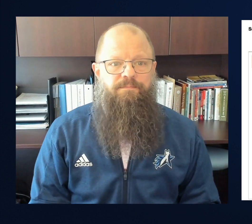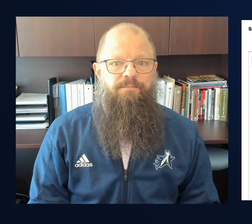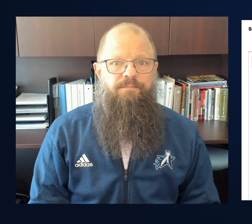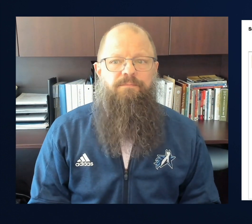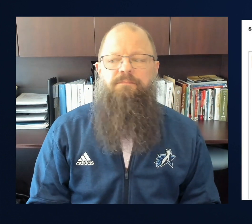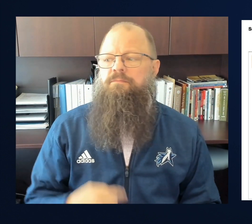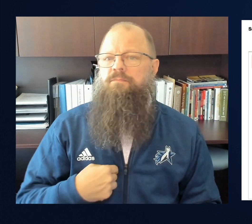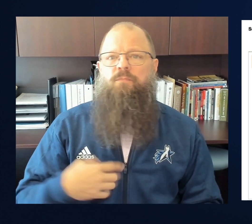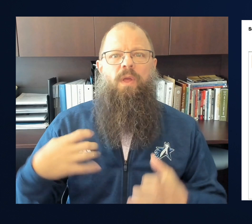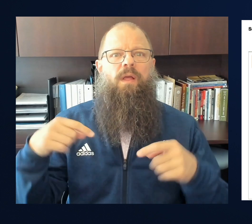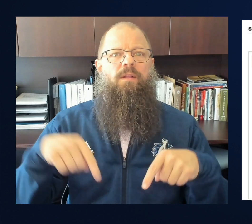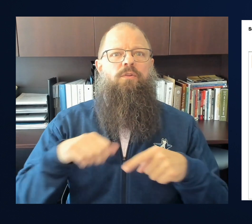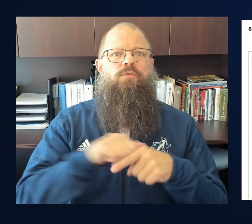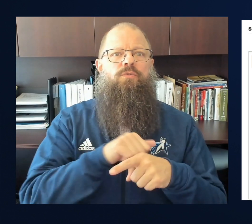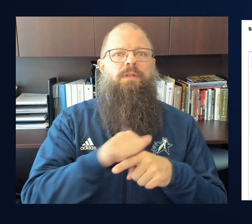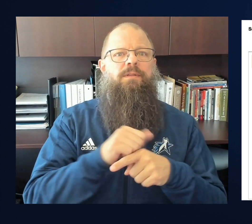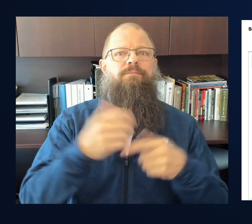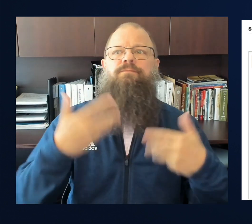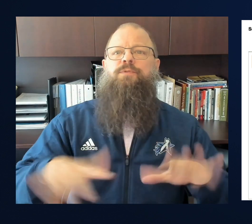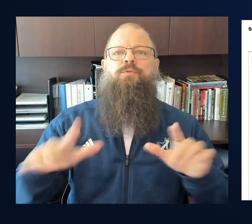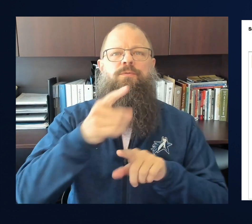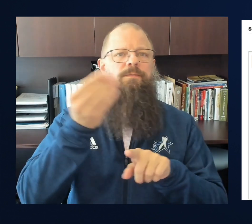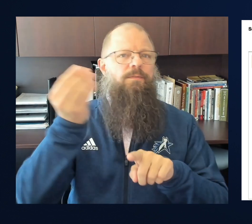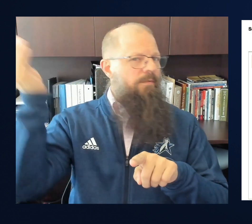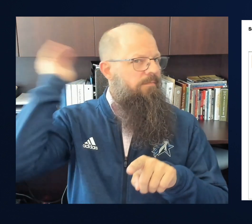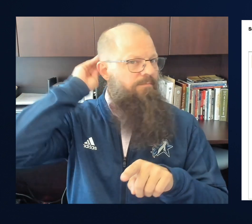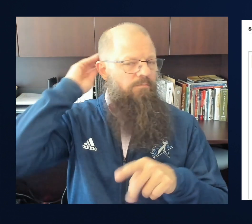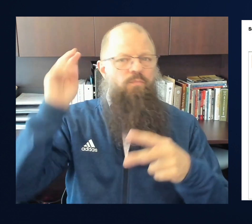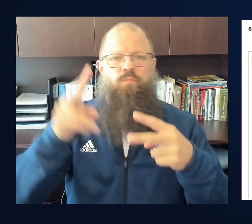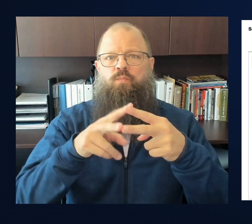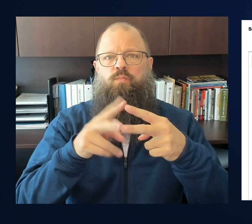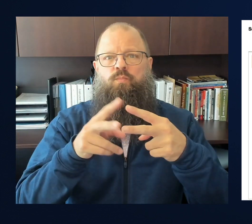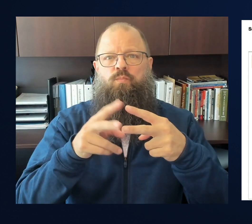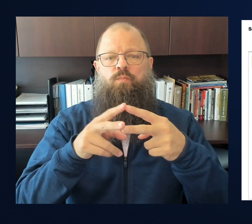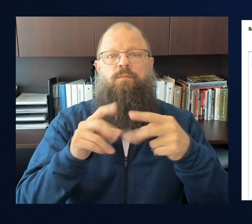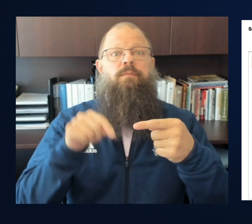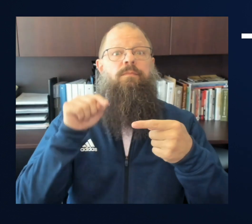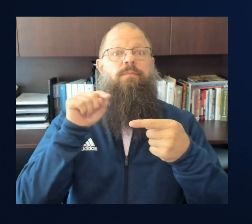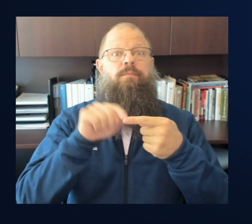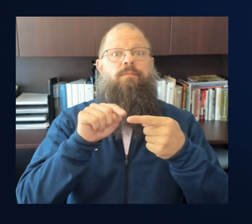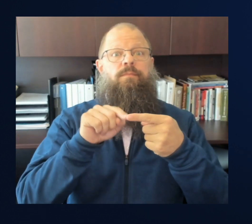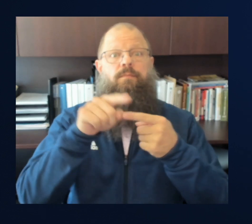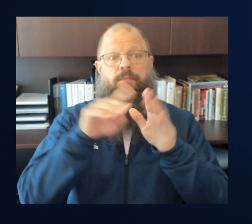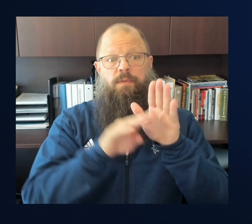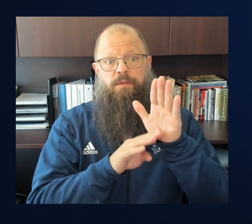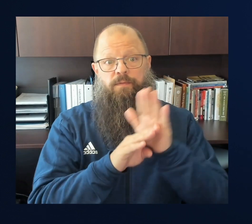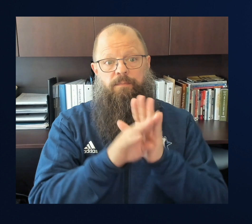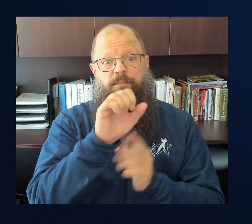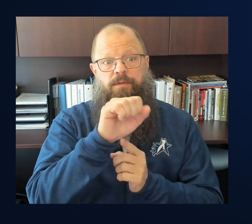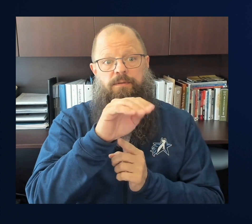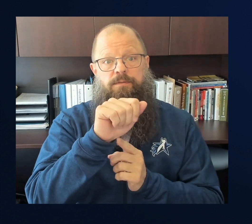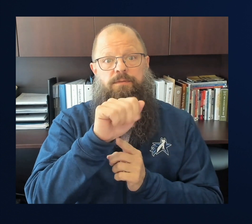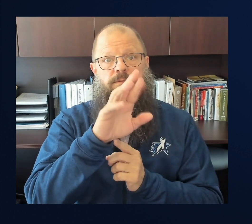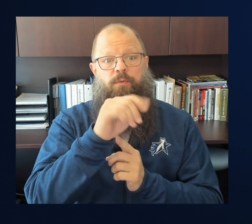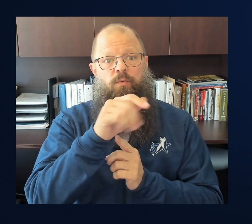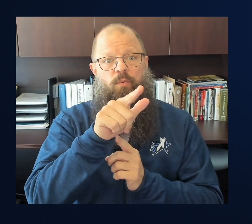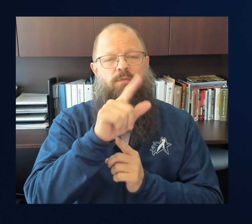system. Upon completion of this training there will be two objectives to have